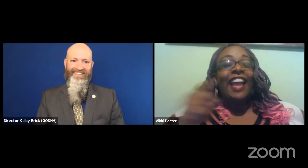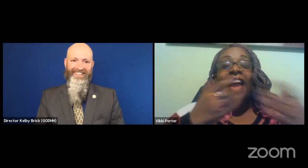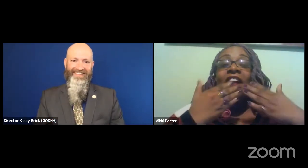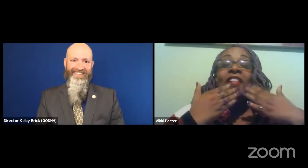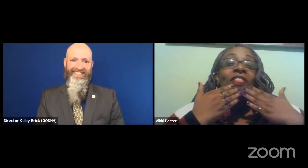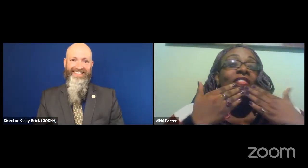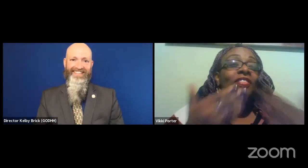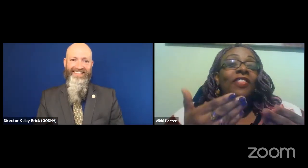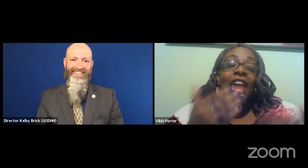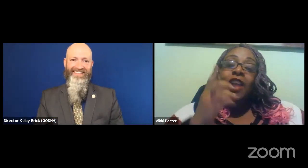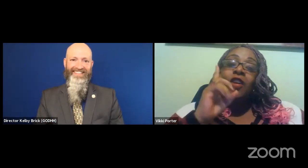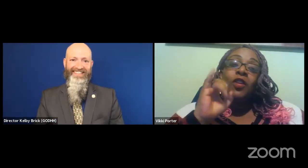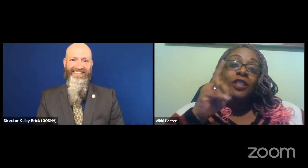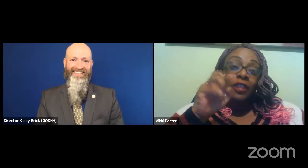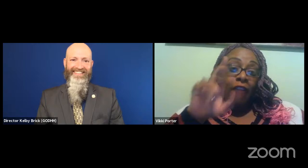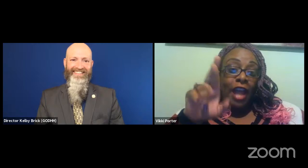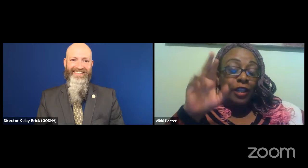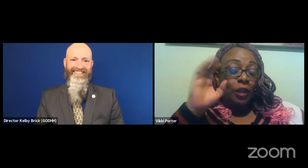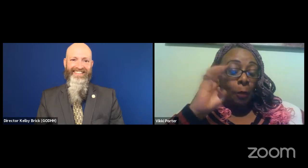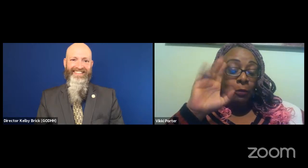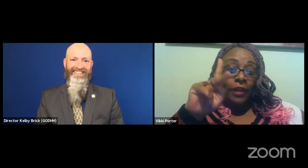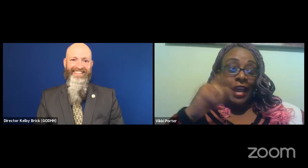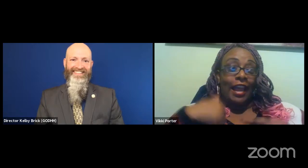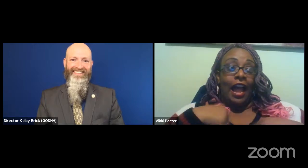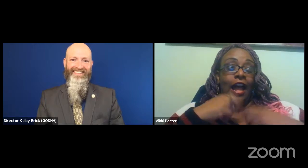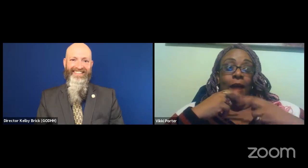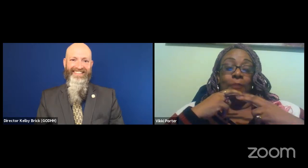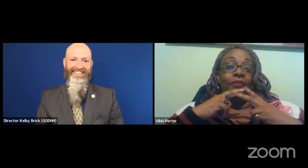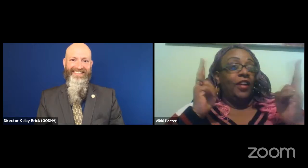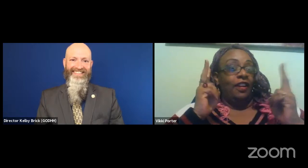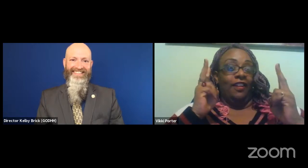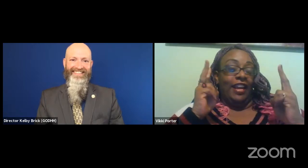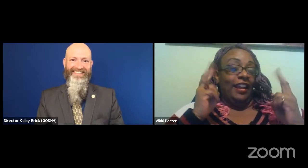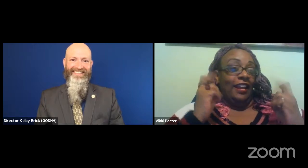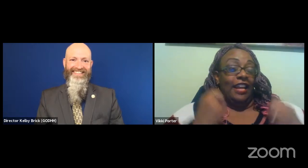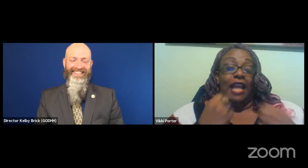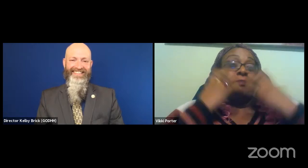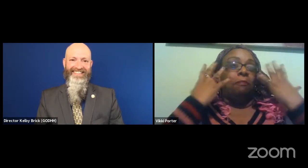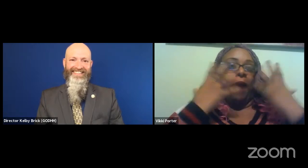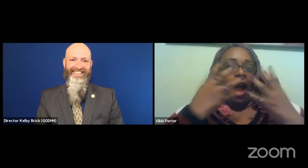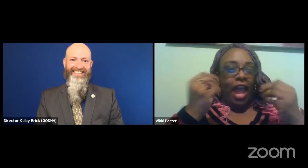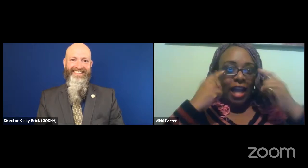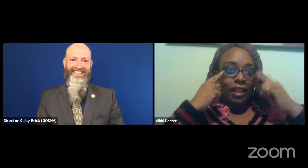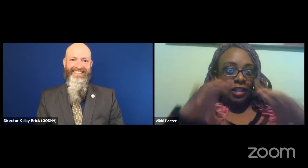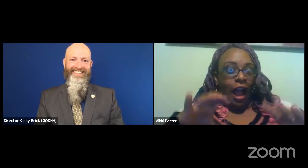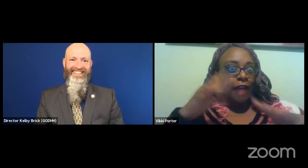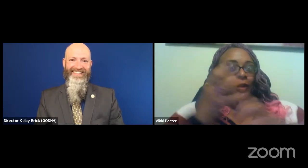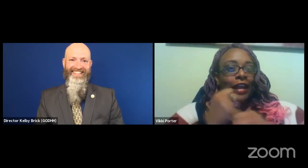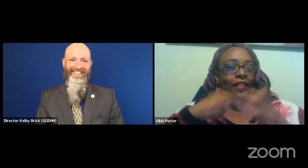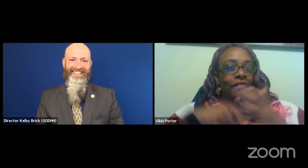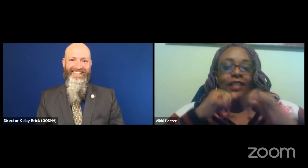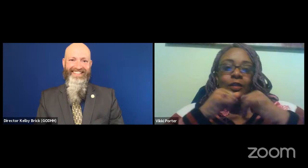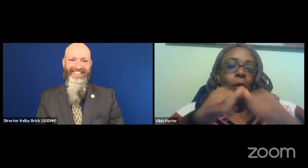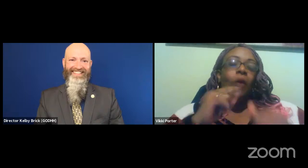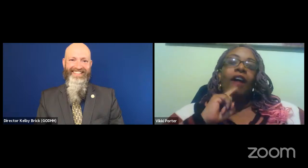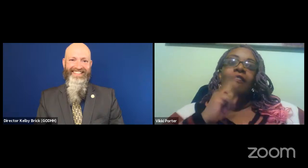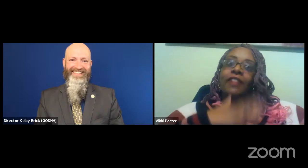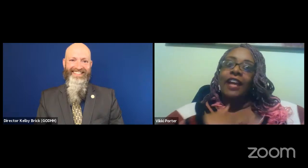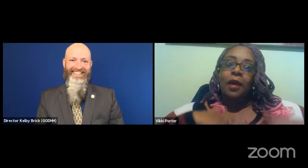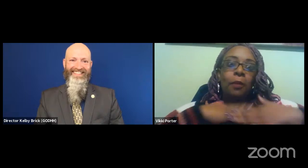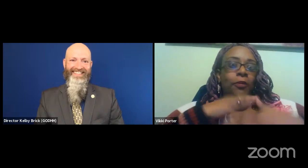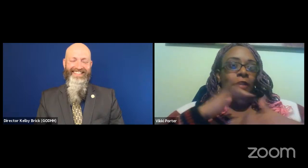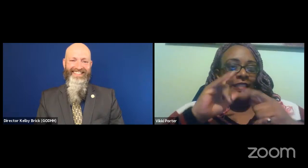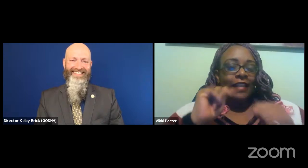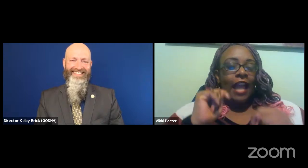Thank you, Director Brick. I am very inspired and shocked to receive this